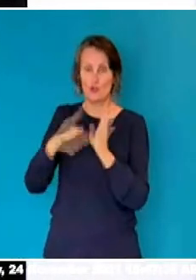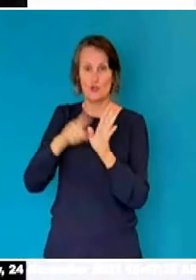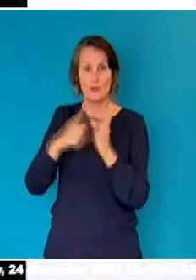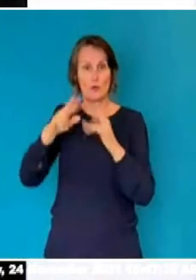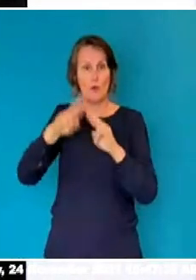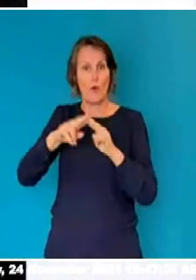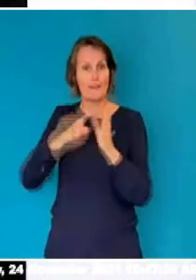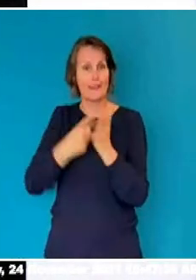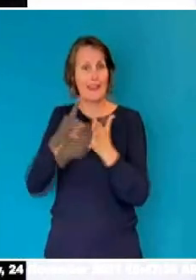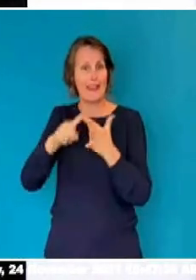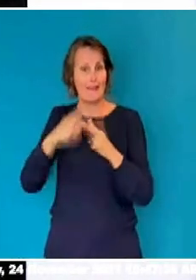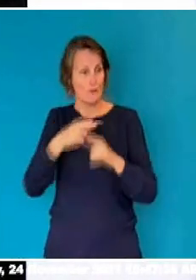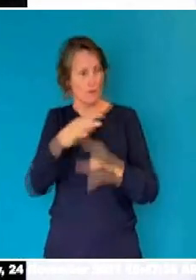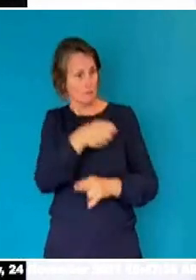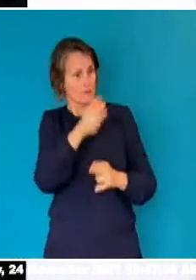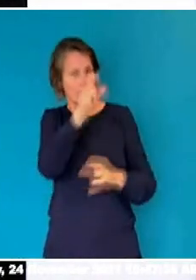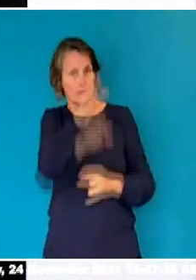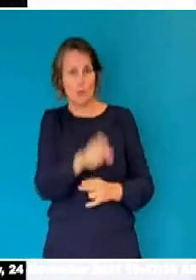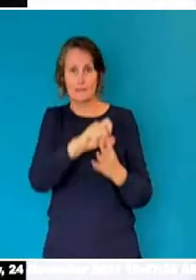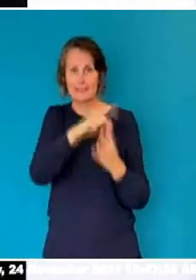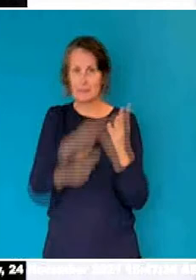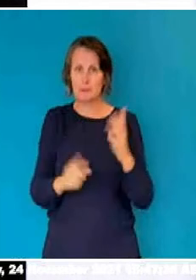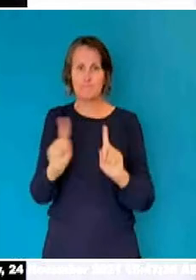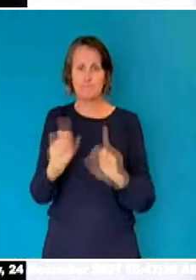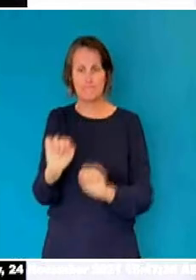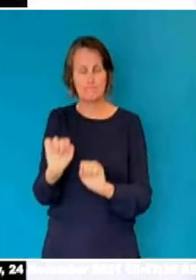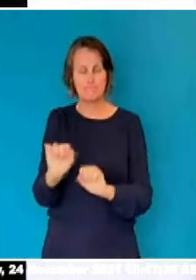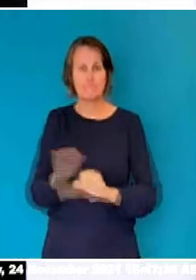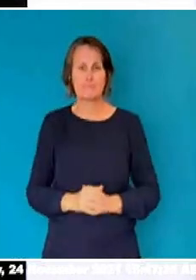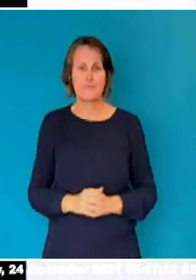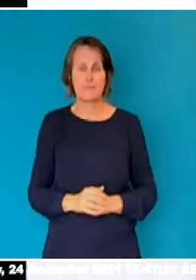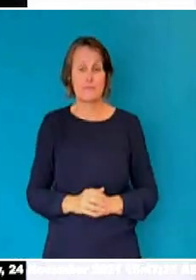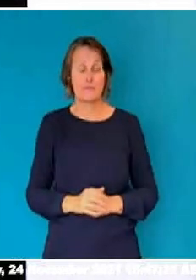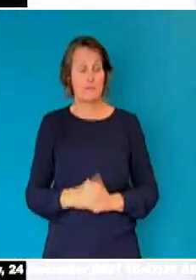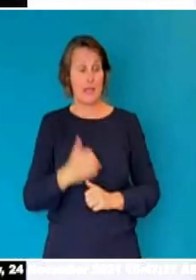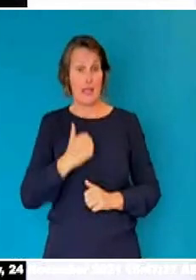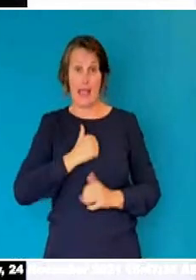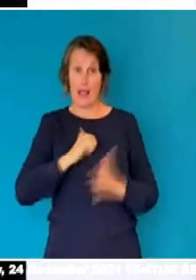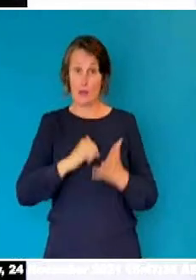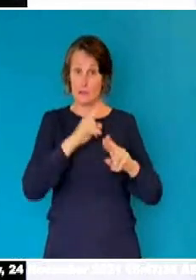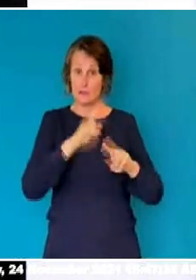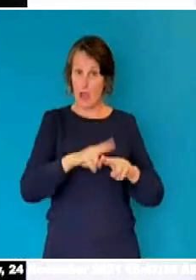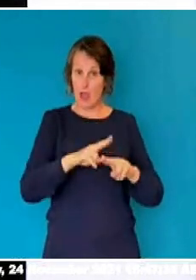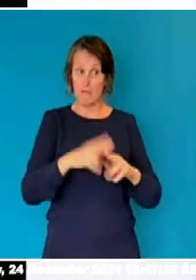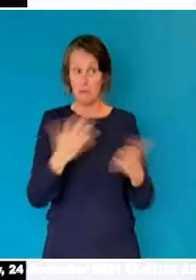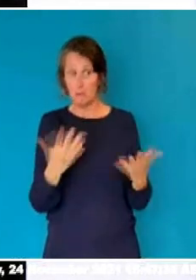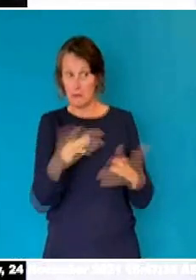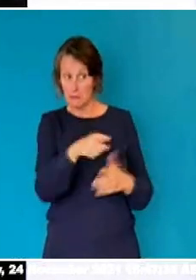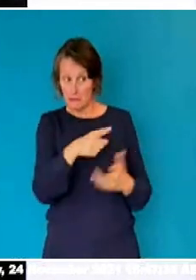Our employees, I guess, if they choose to disclose that they have a